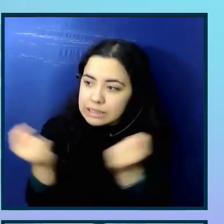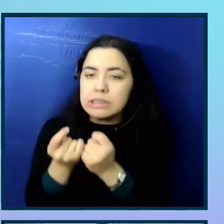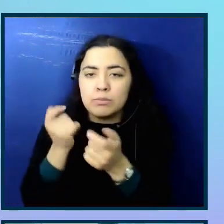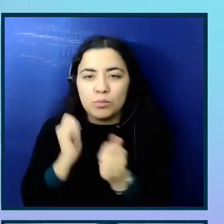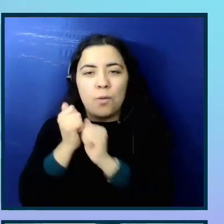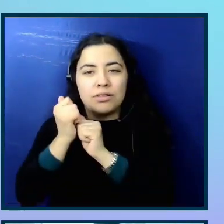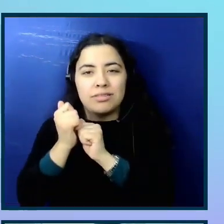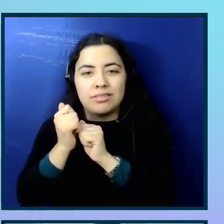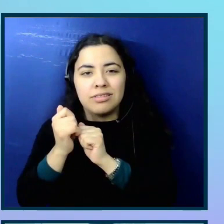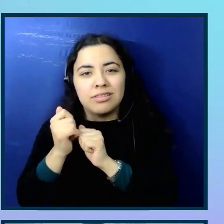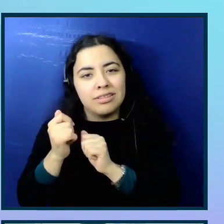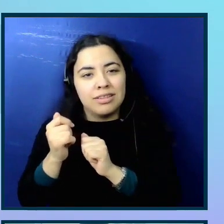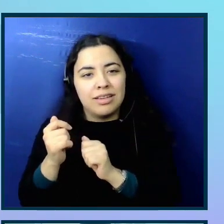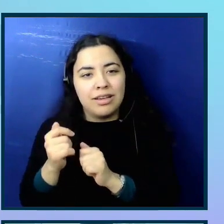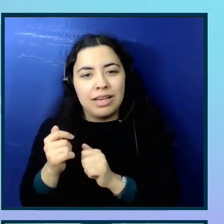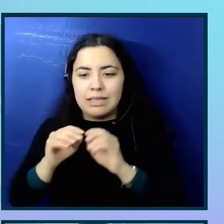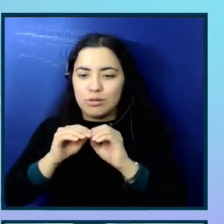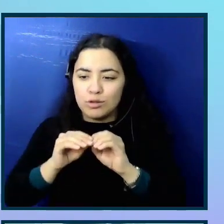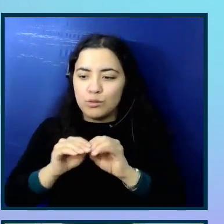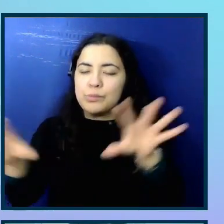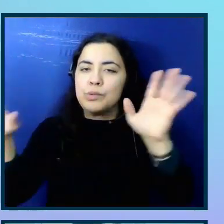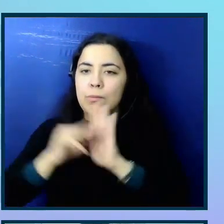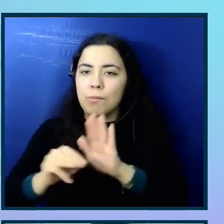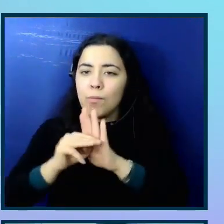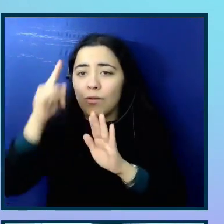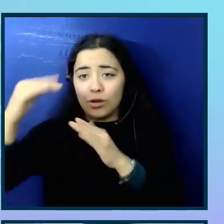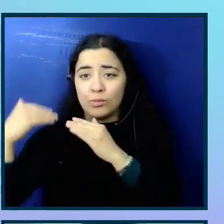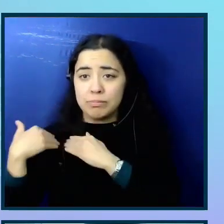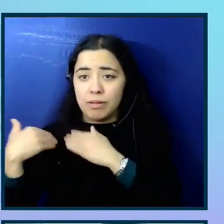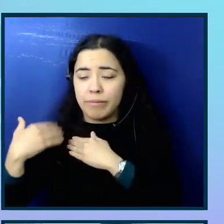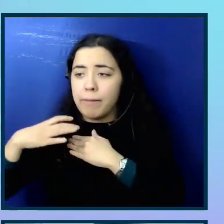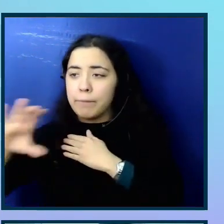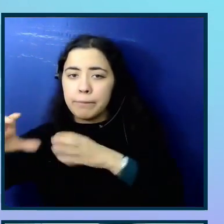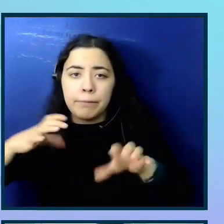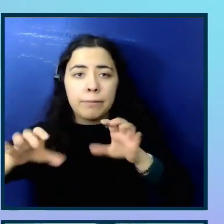And in fact, a sort of distributed model of responsibility makes teams really successful